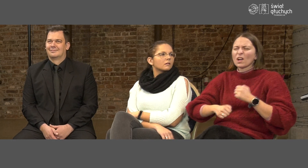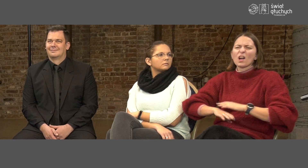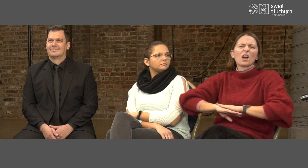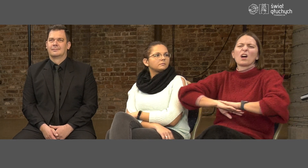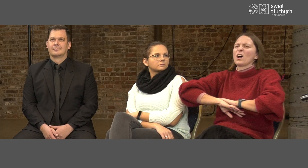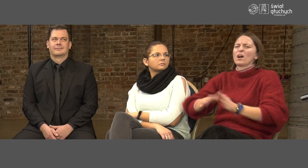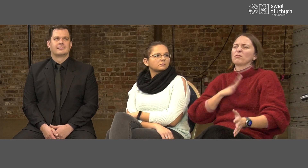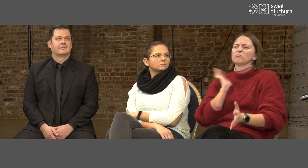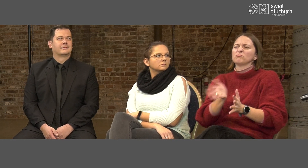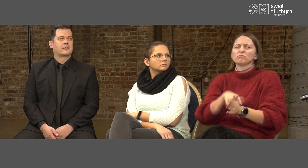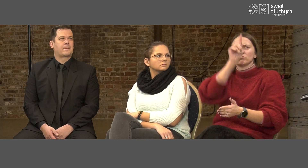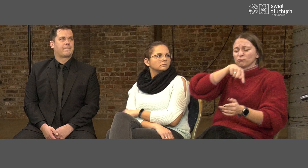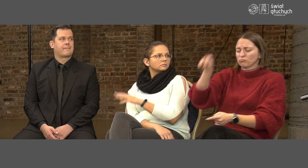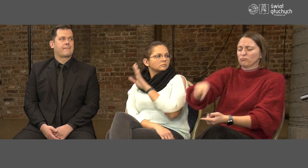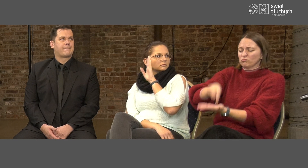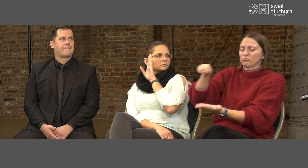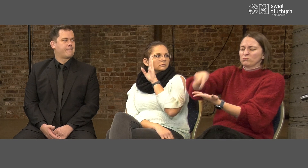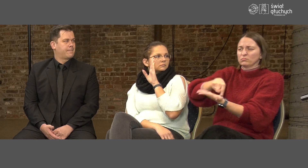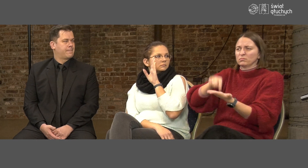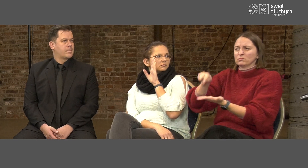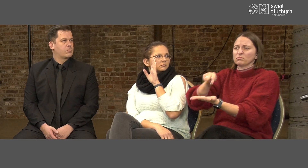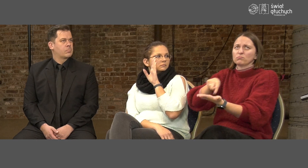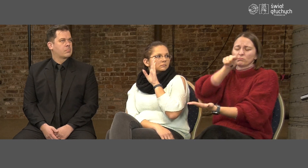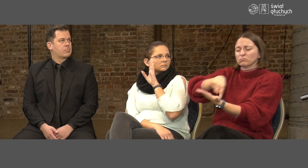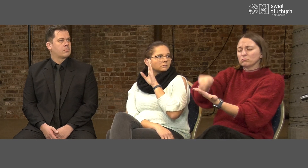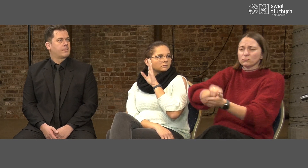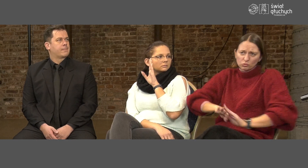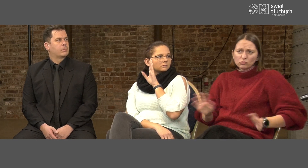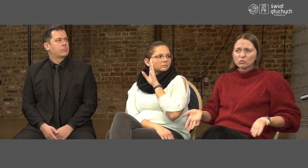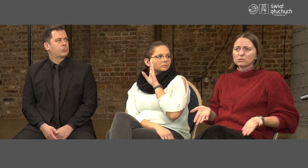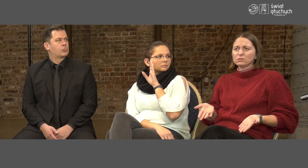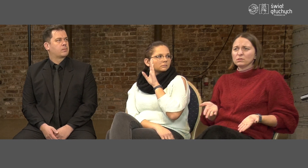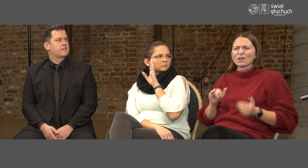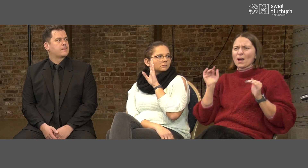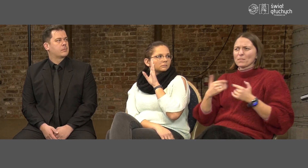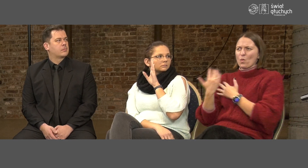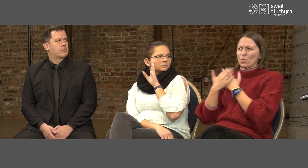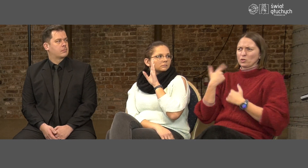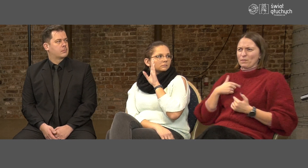and I tried to build my self-worth on that. And it turns out it’s different. You want to communicate — let’s write it down!